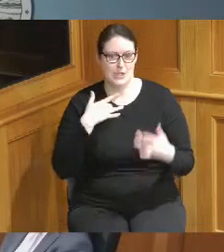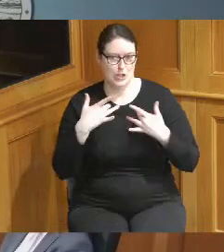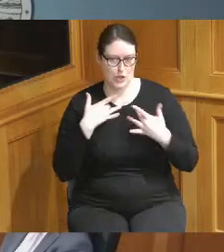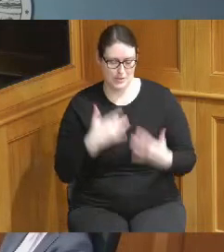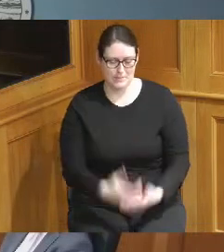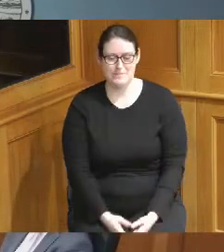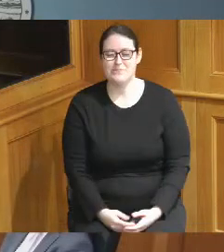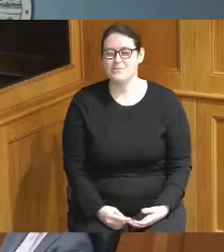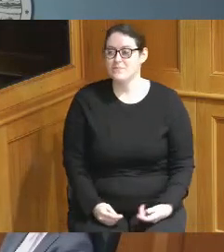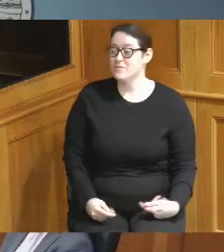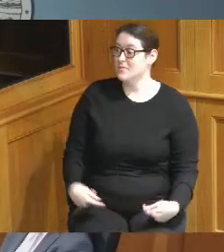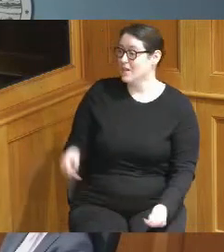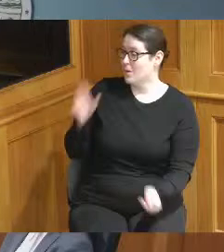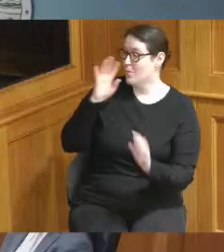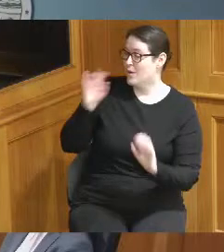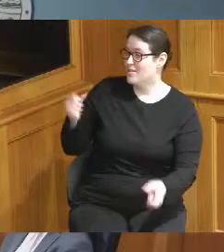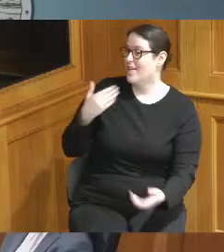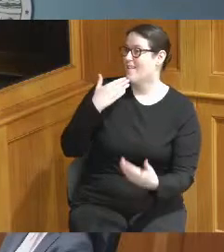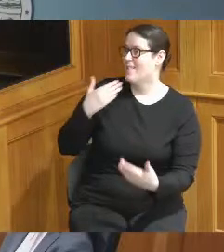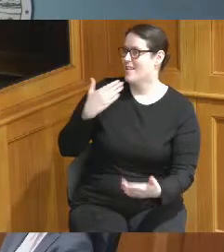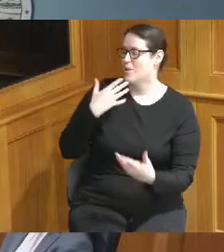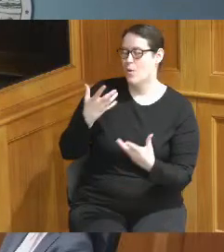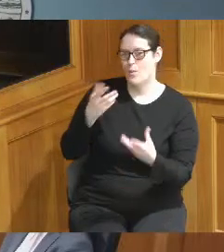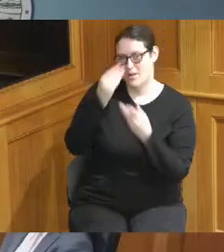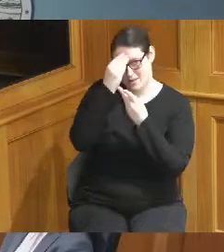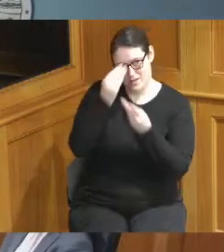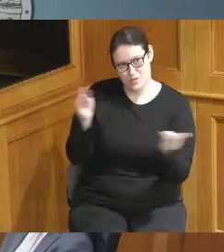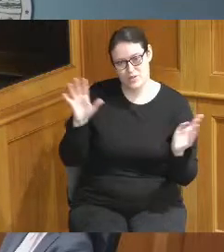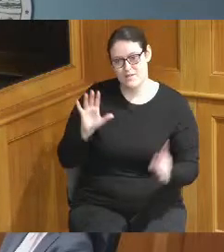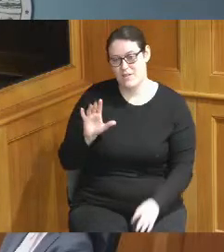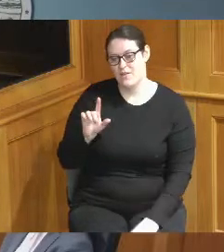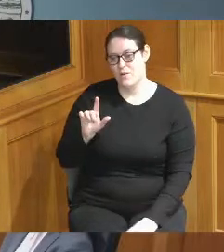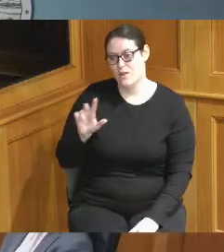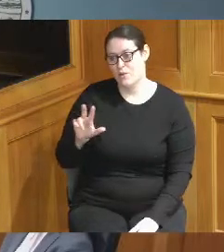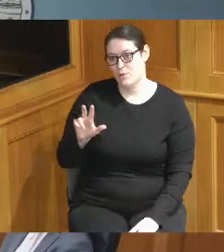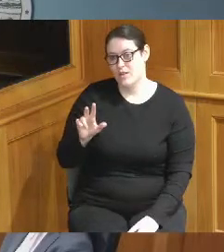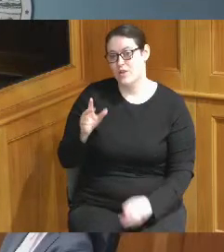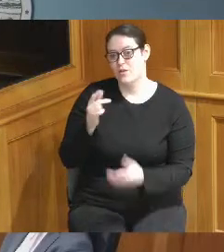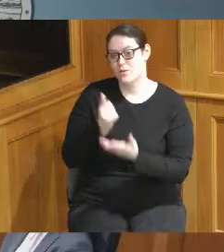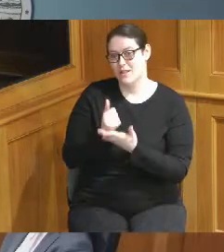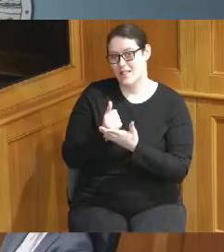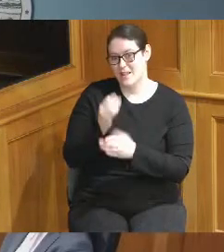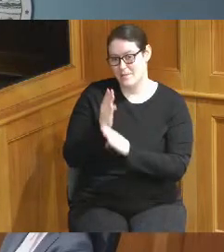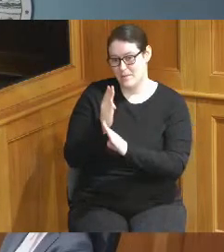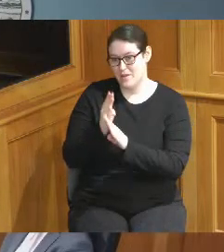Clerk of the Board and so I just wanted to bring that to everybody's attention and I will deliver